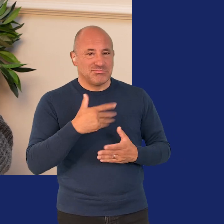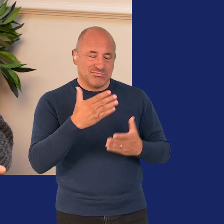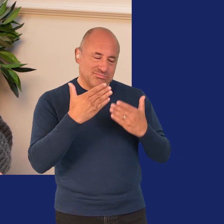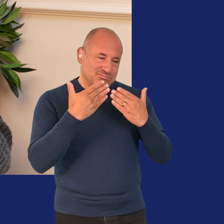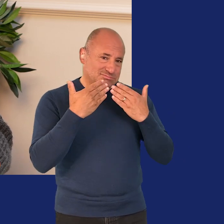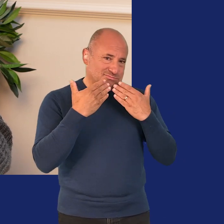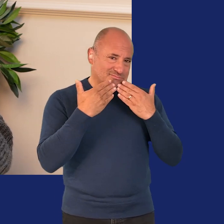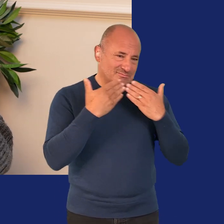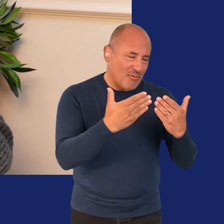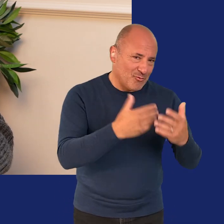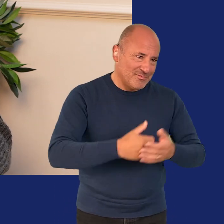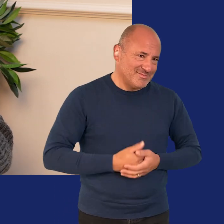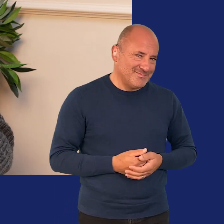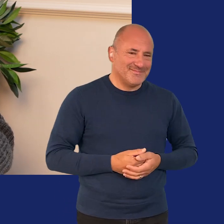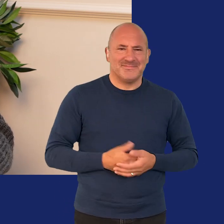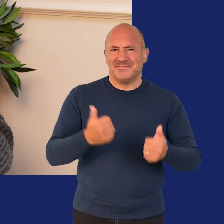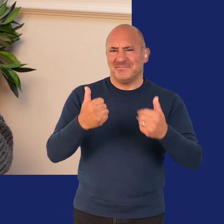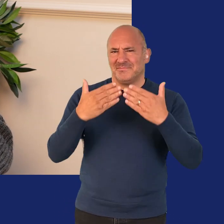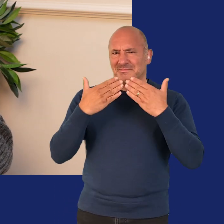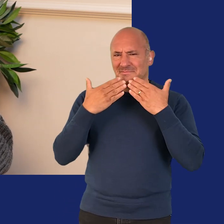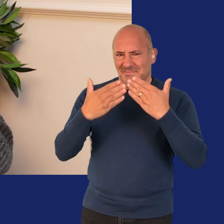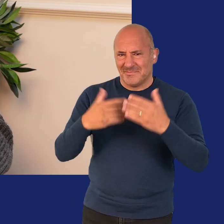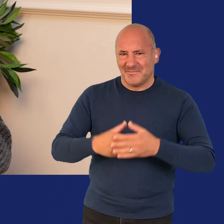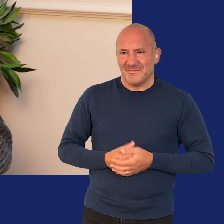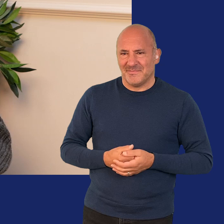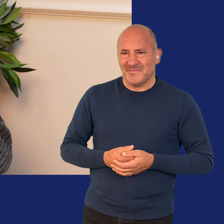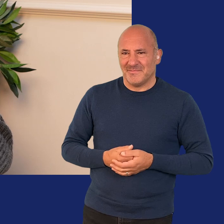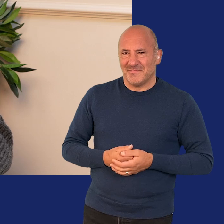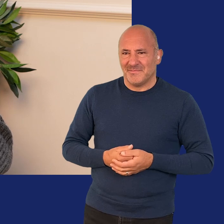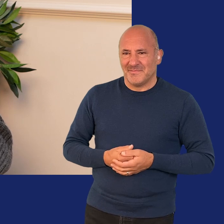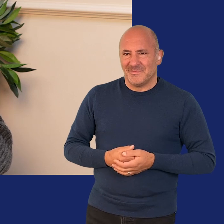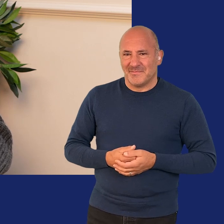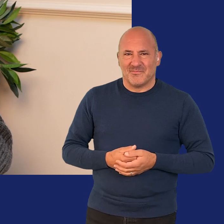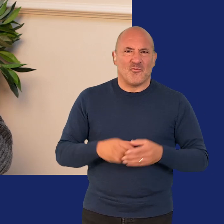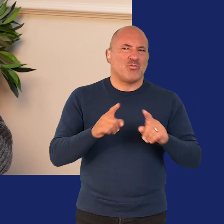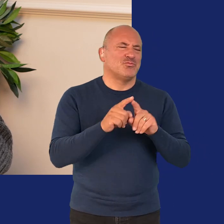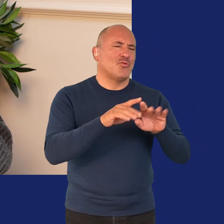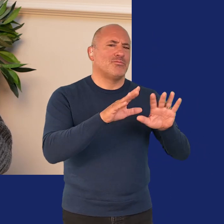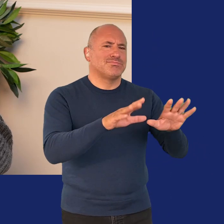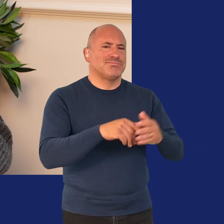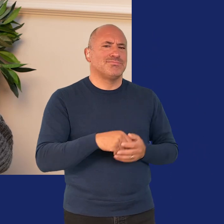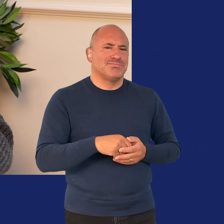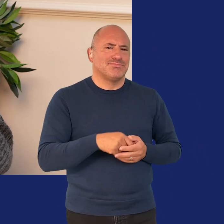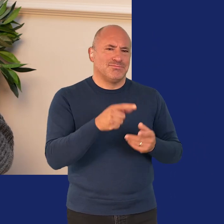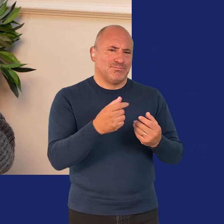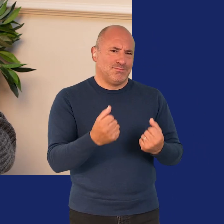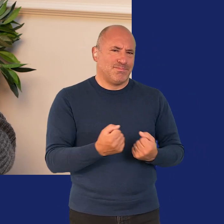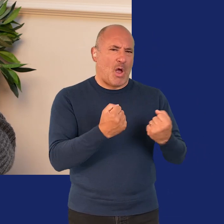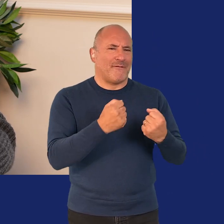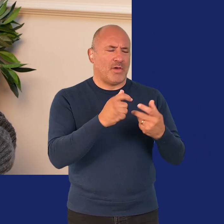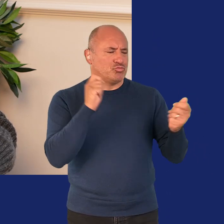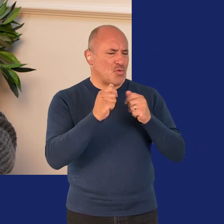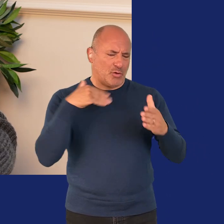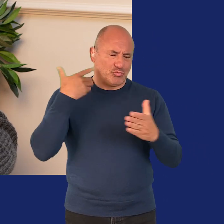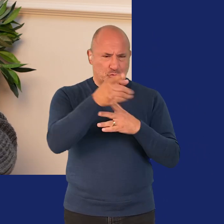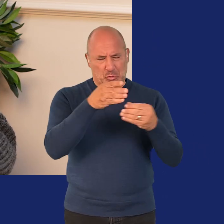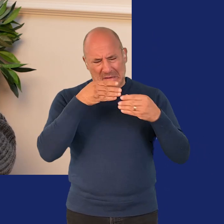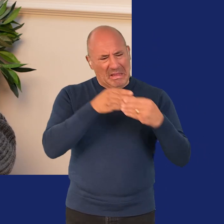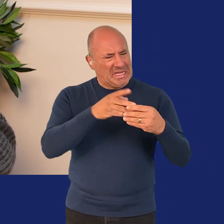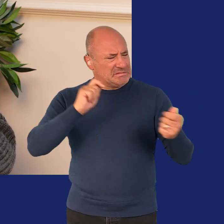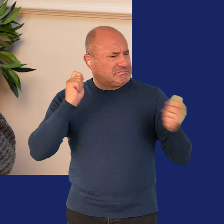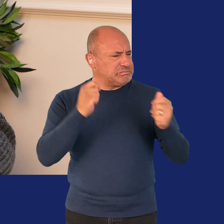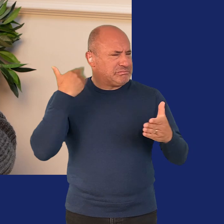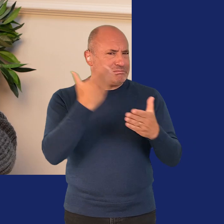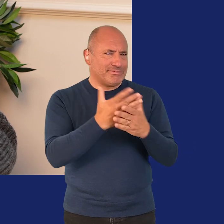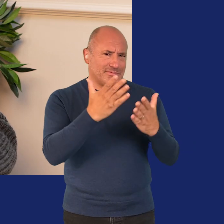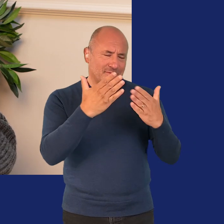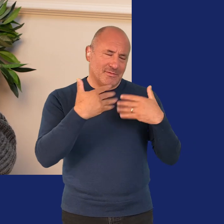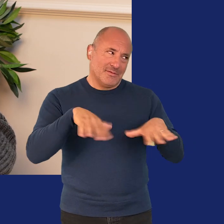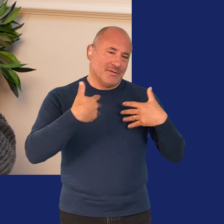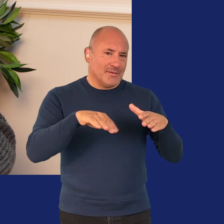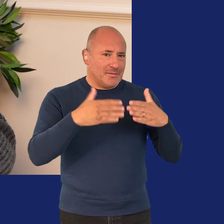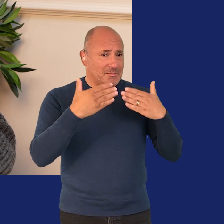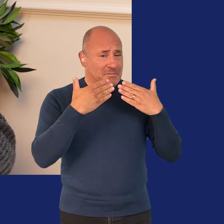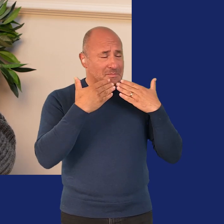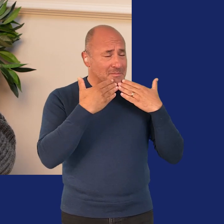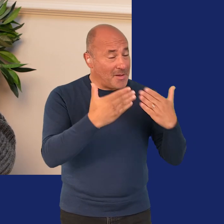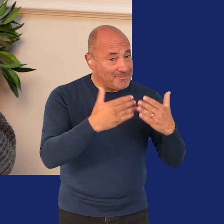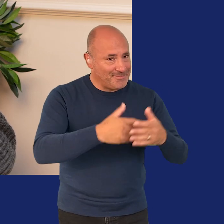Josh: And, uh, thank you for like leading the way on some powerful change too.